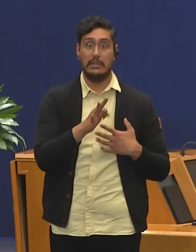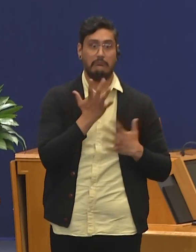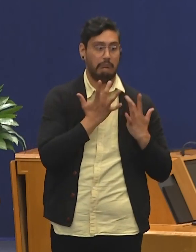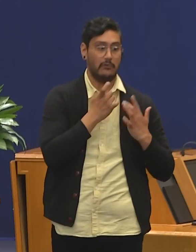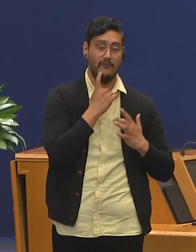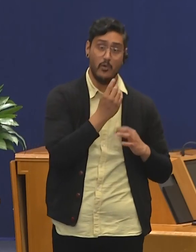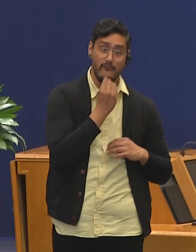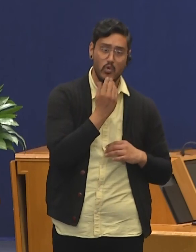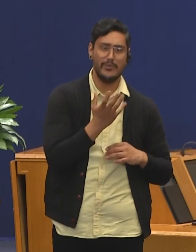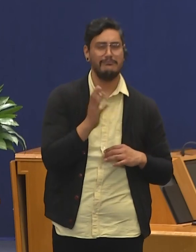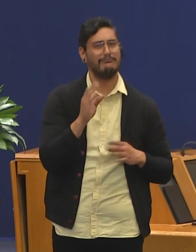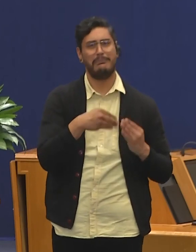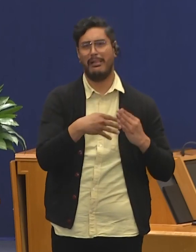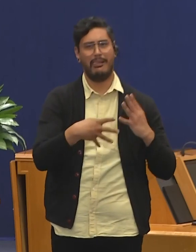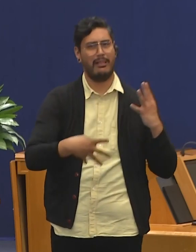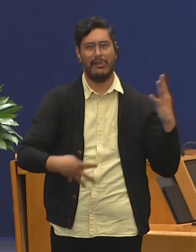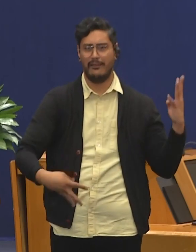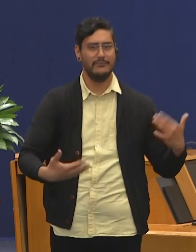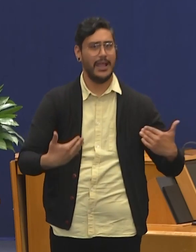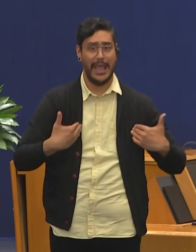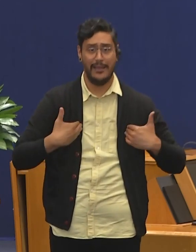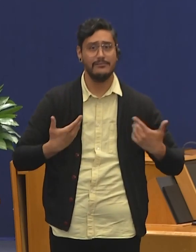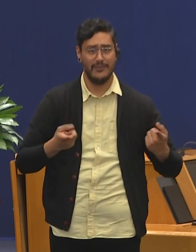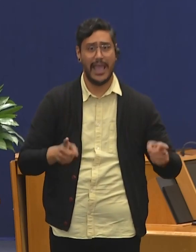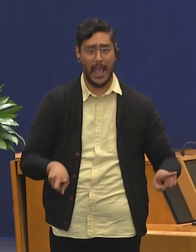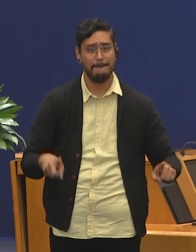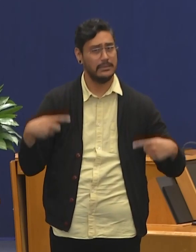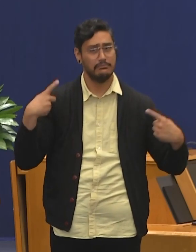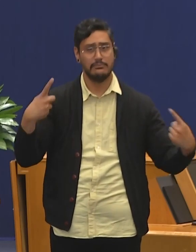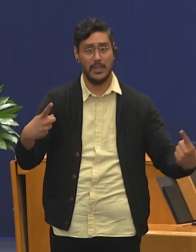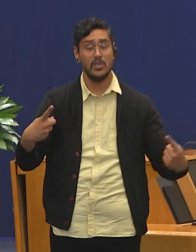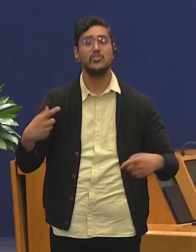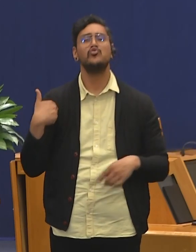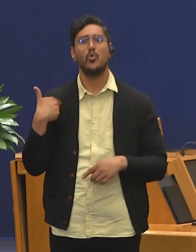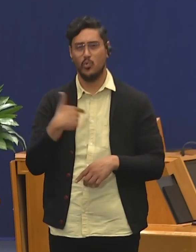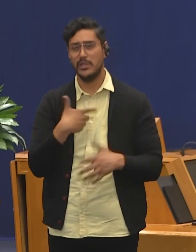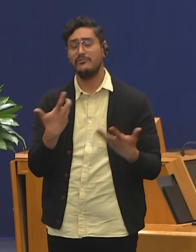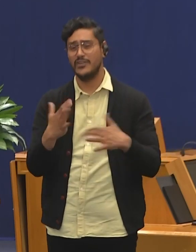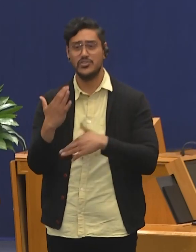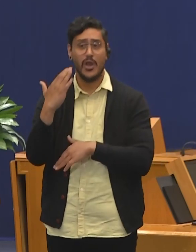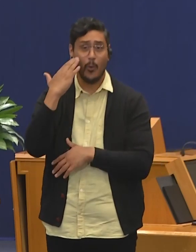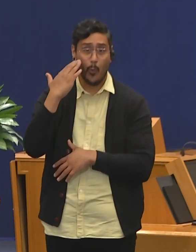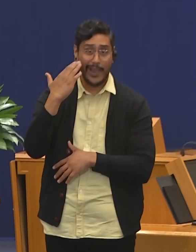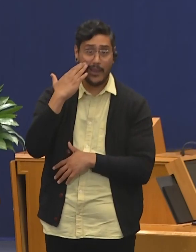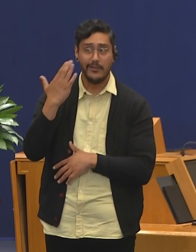SUBSTANCES THAT THEY MAY NEED IN A TIME OF NEED. MANY, MANY THINGS HAVE BEEN HAPPENING.